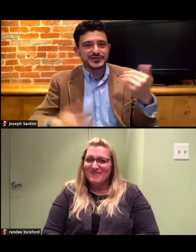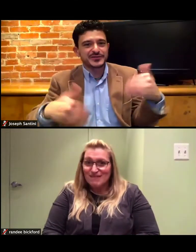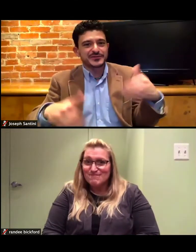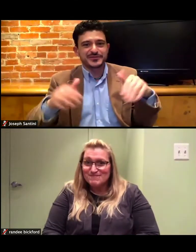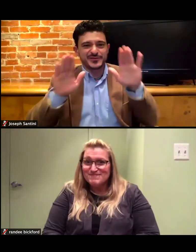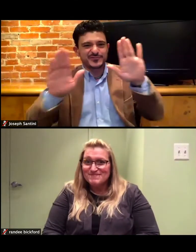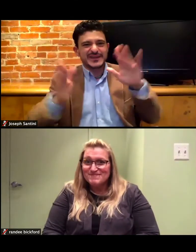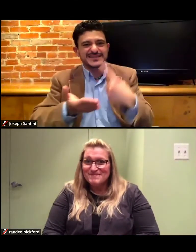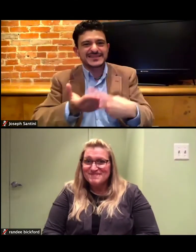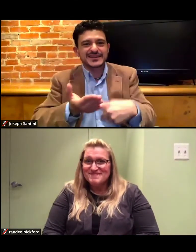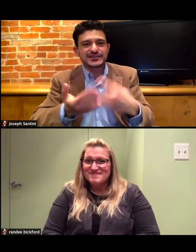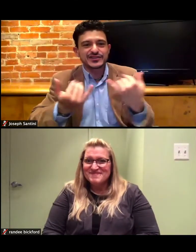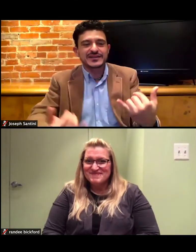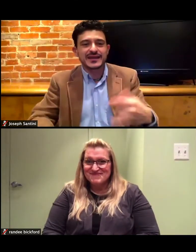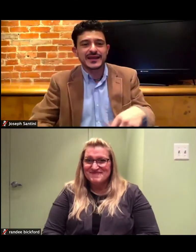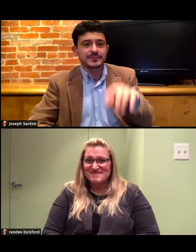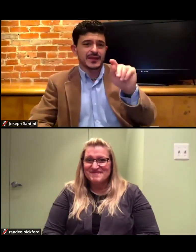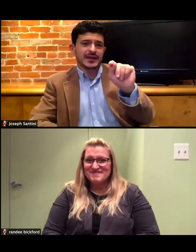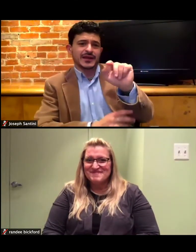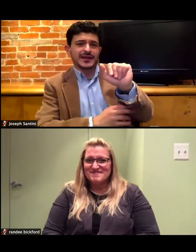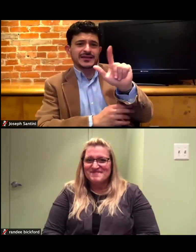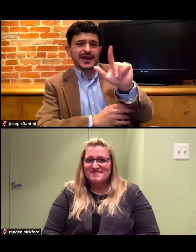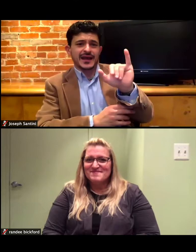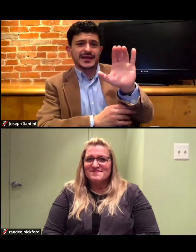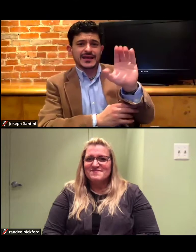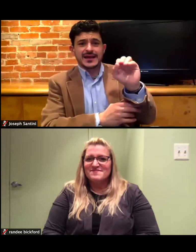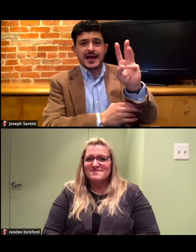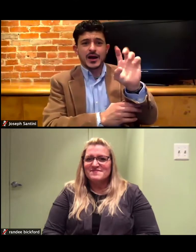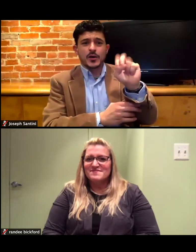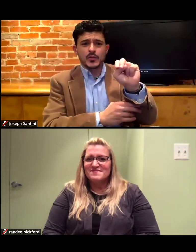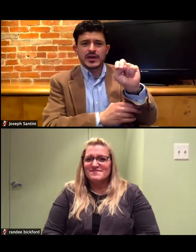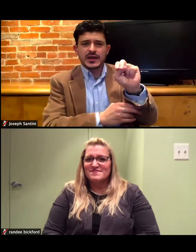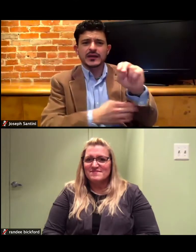Well that's great. I see there are more questions. This is a great discussion we're having so far.